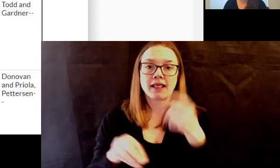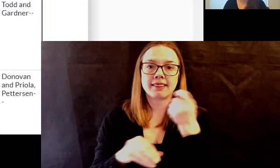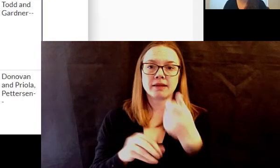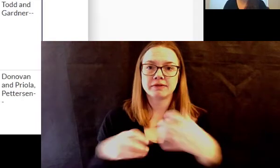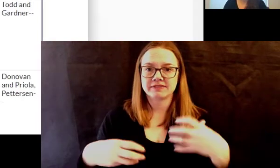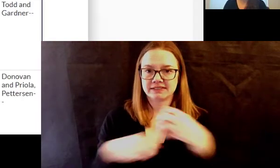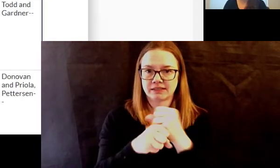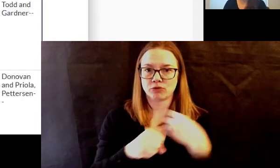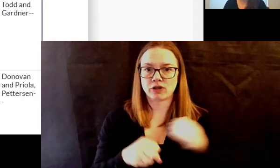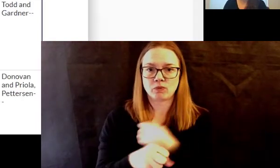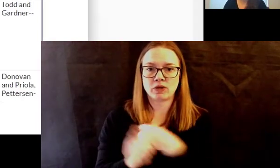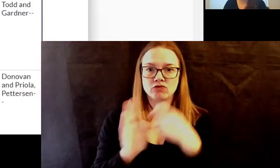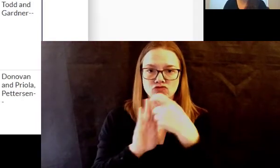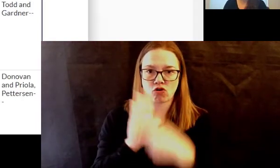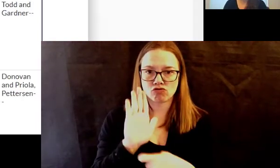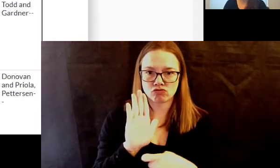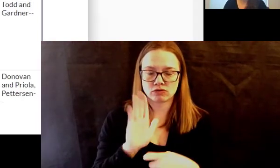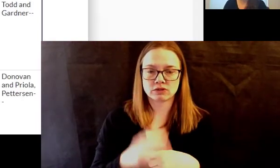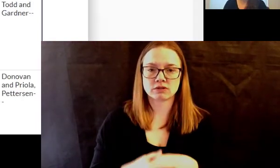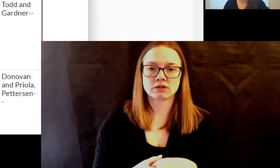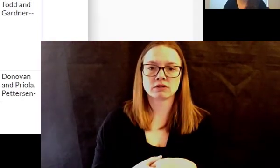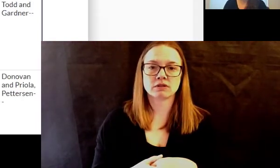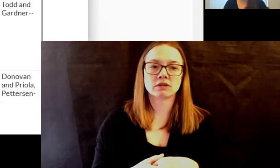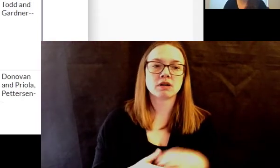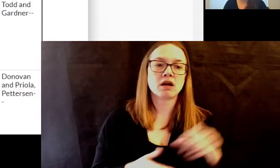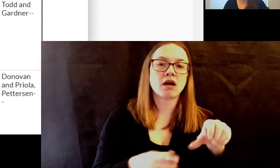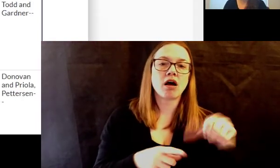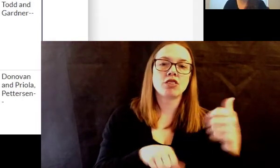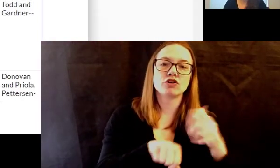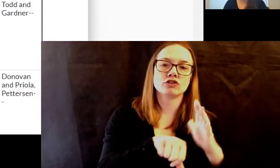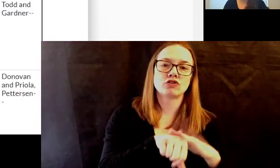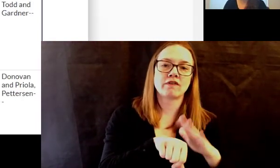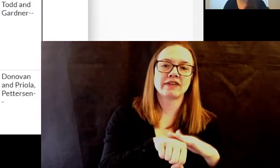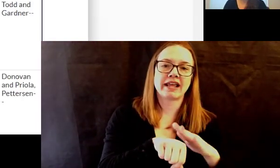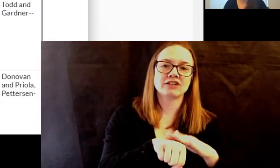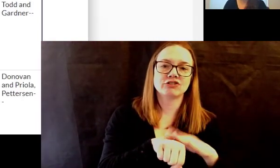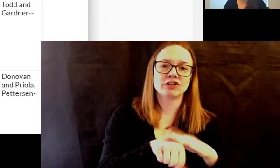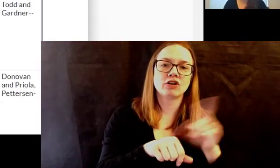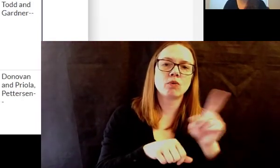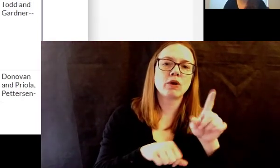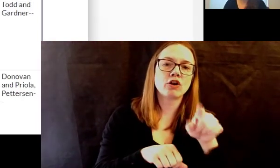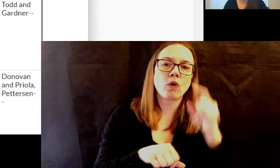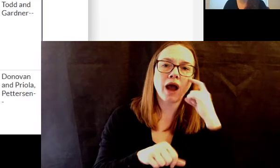will be really where your eyes should go if you're tracking a bill. It'll tell you what's coming up next.